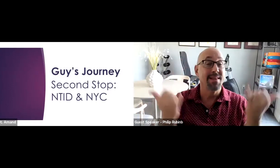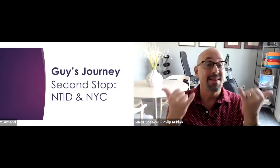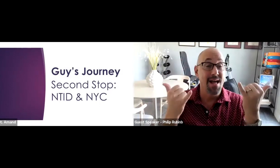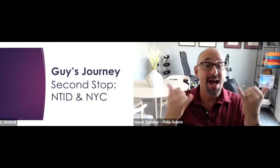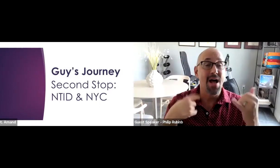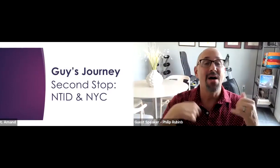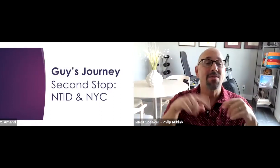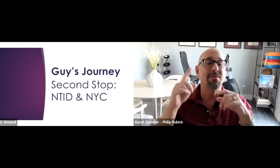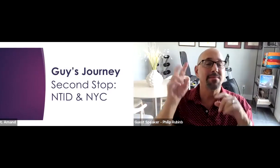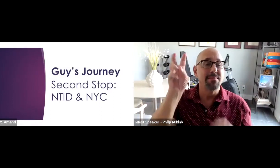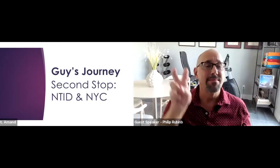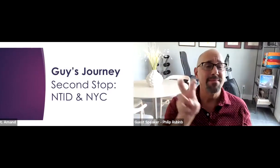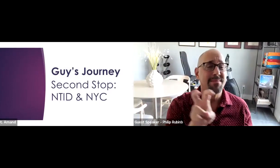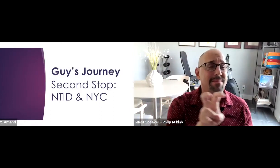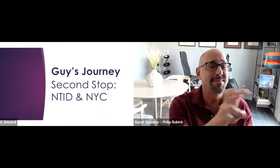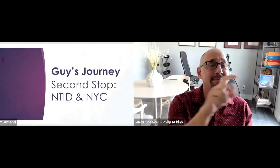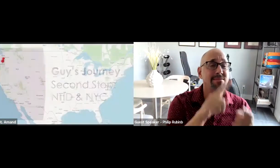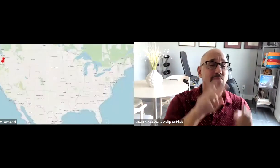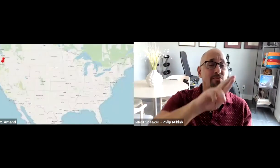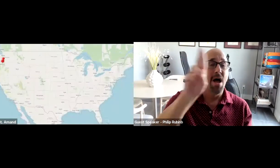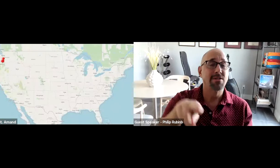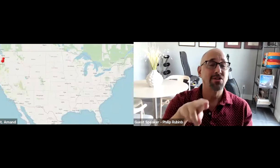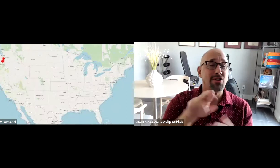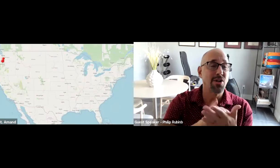thanks for your stories about Guy.